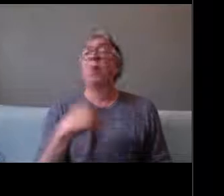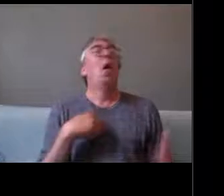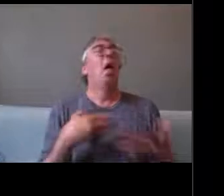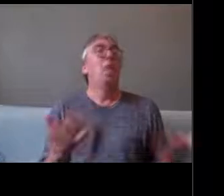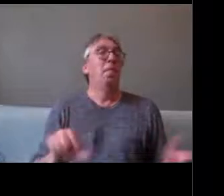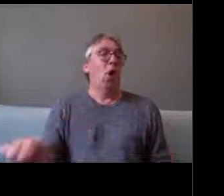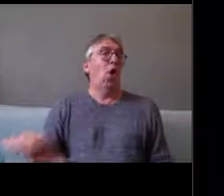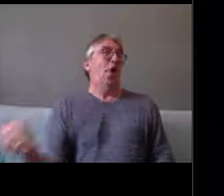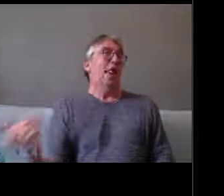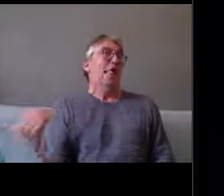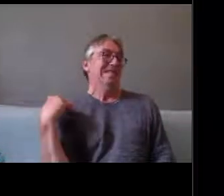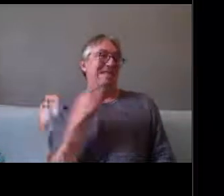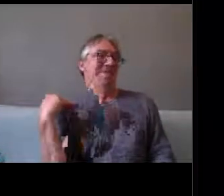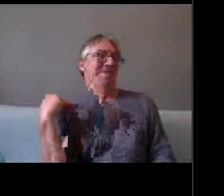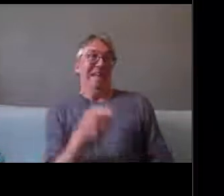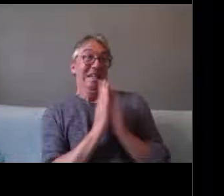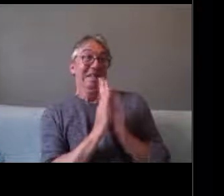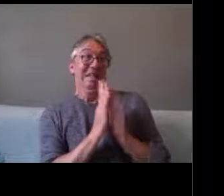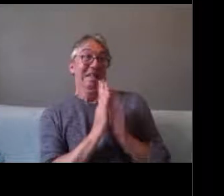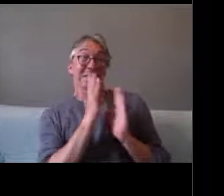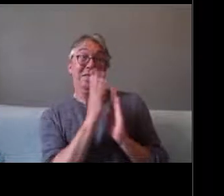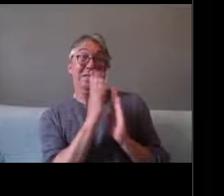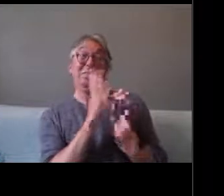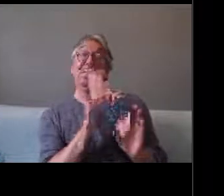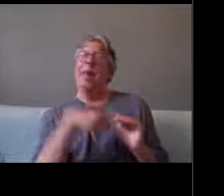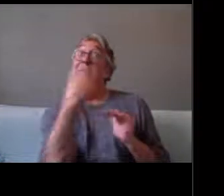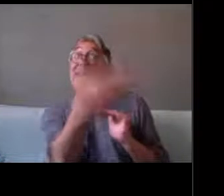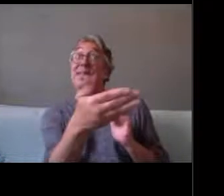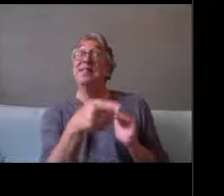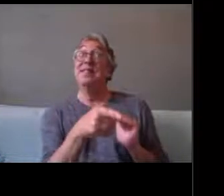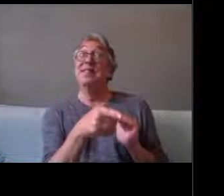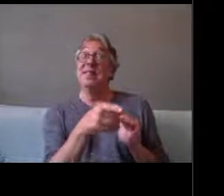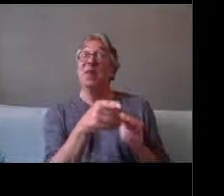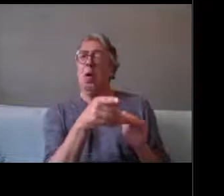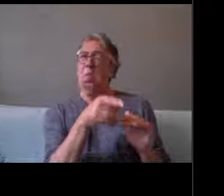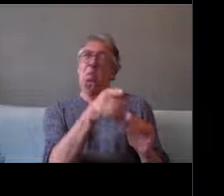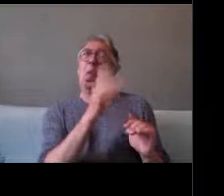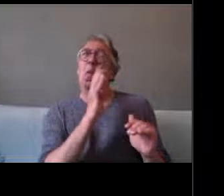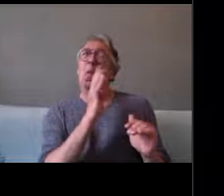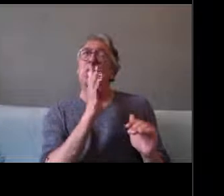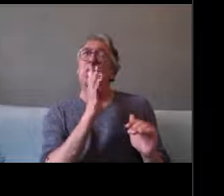Afterwards your pace was okay. Thank you for sharing.